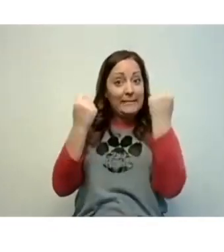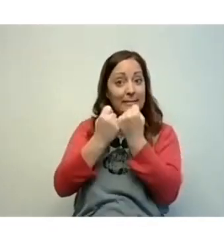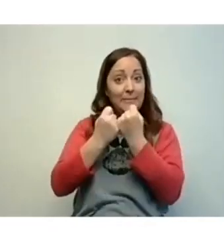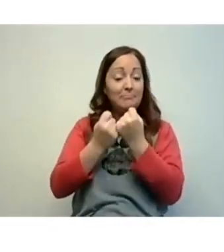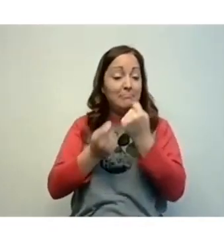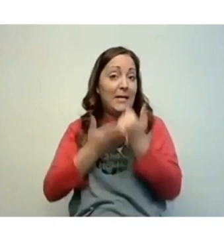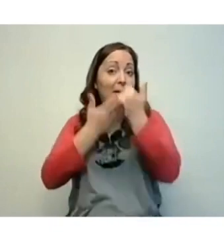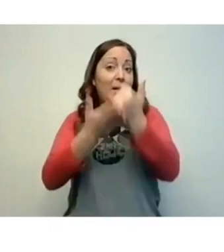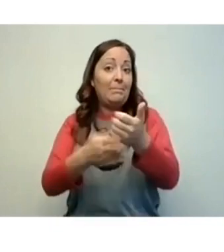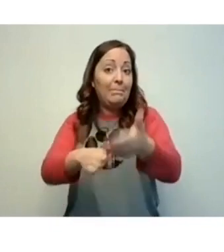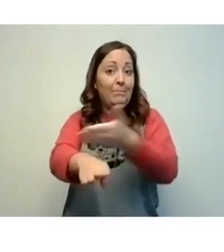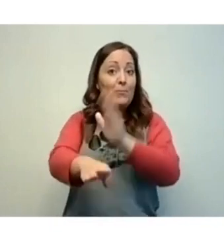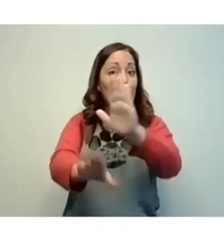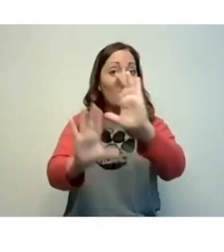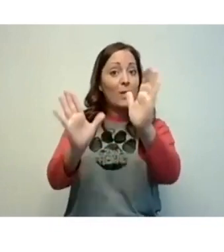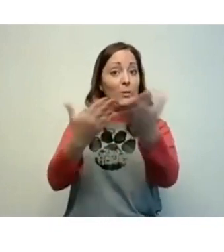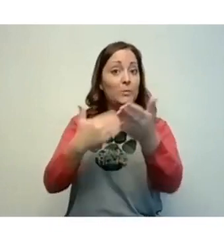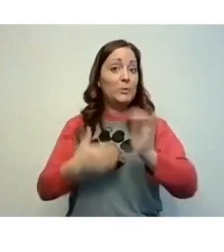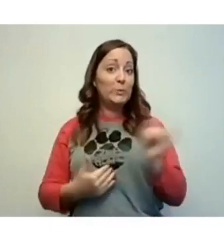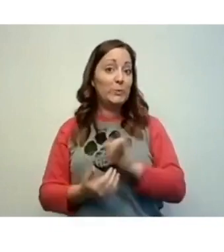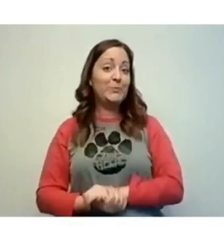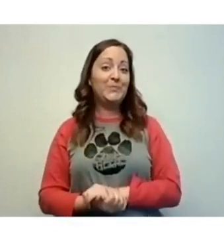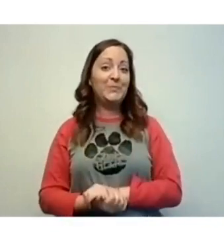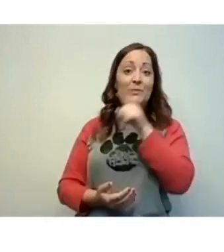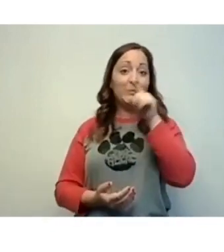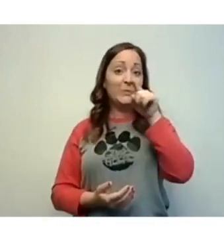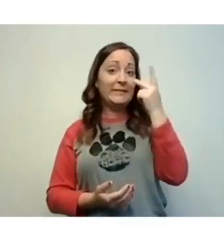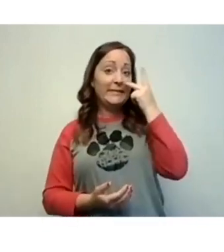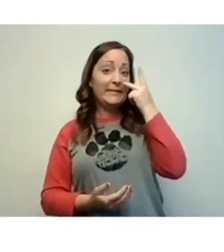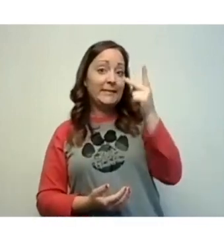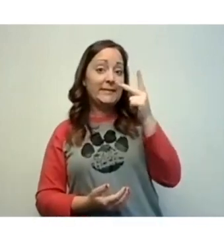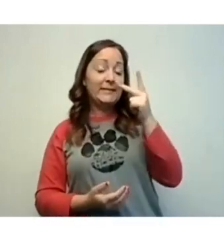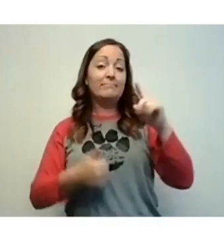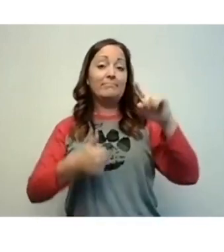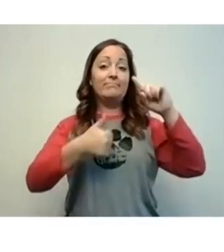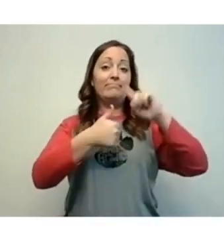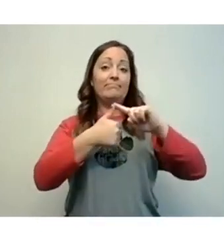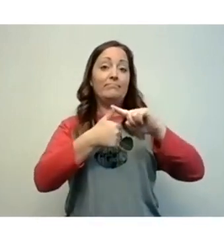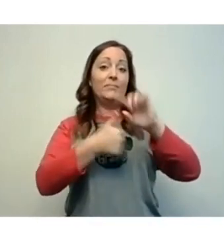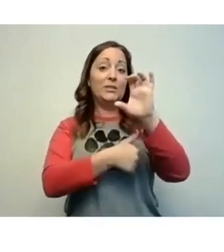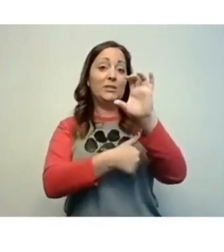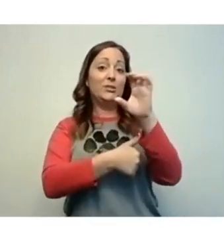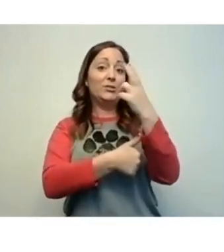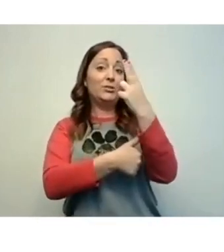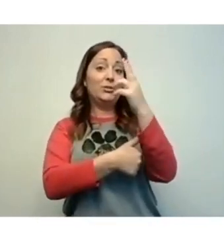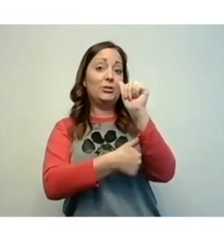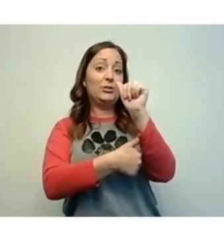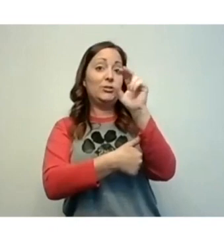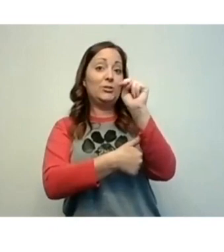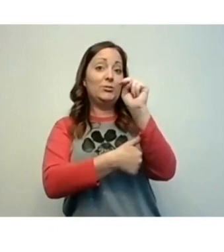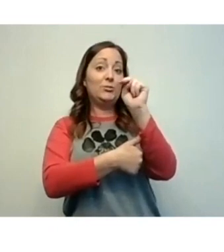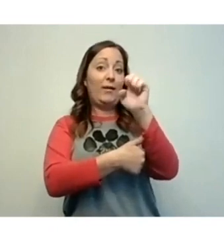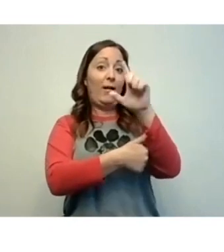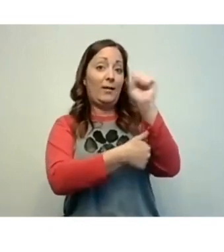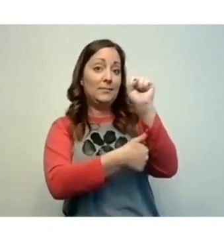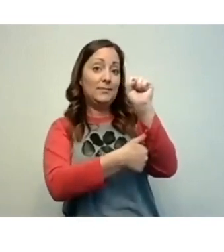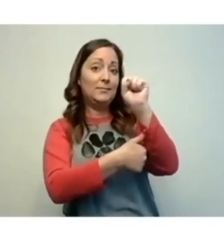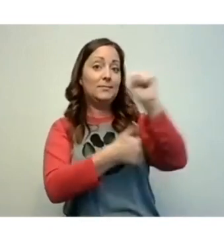I'd like to talk about several useful features that have helped us in using Teams.